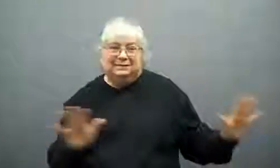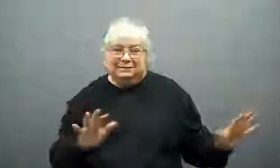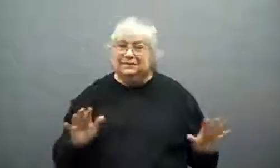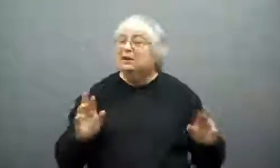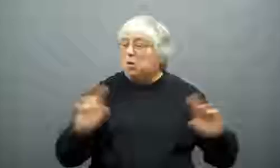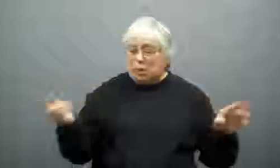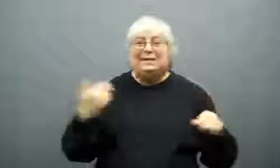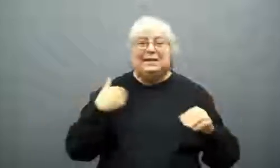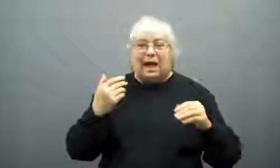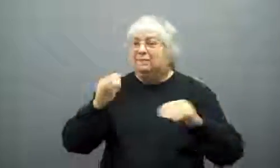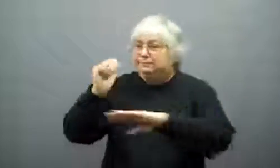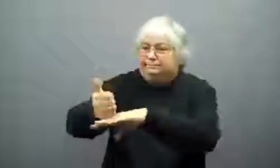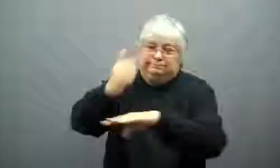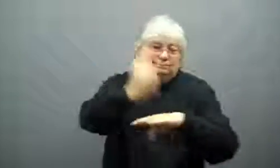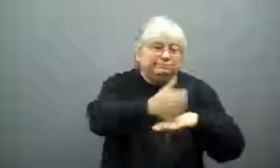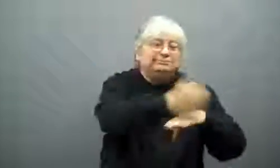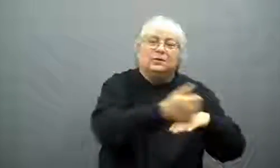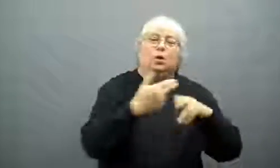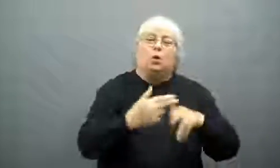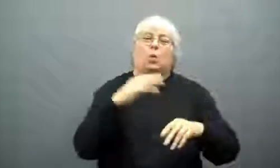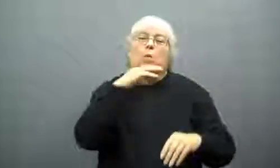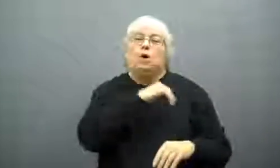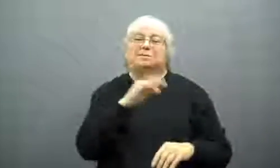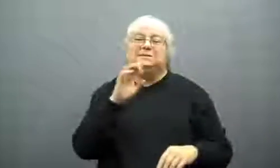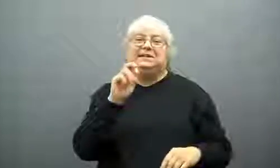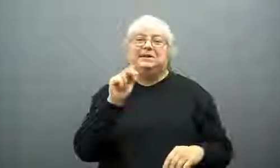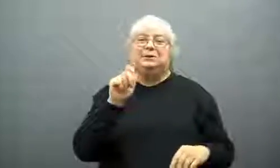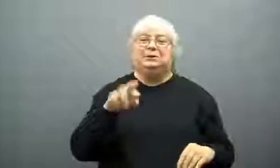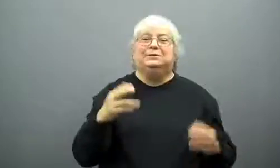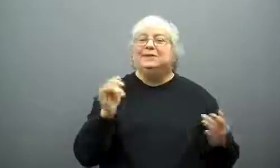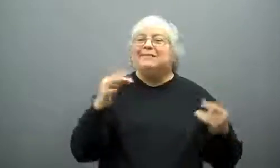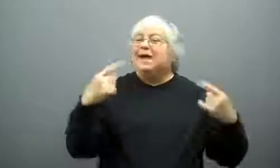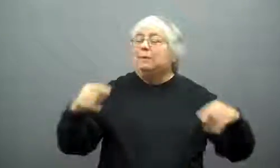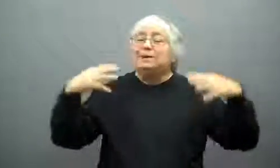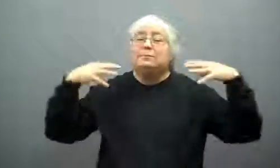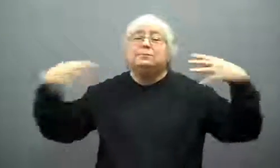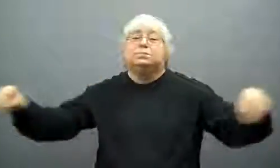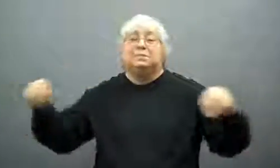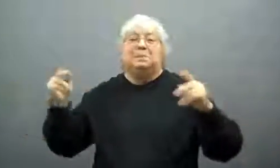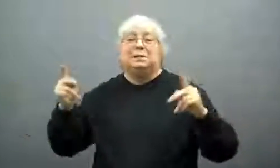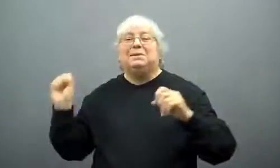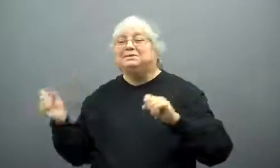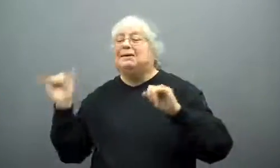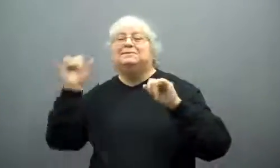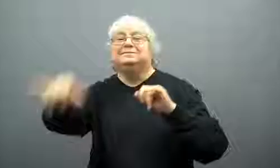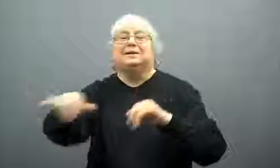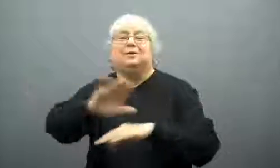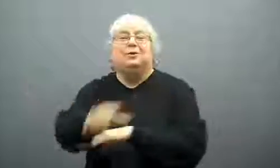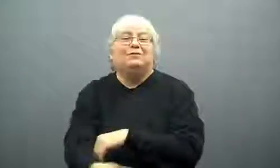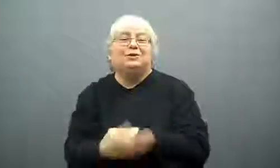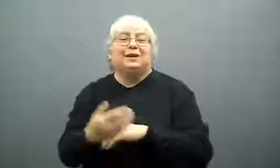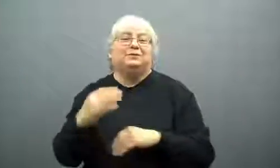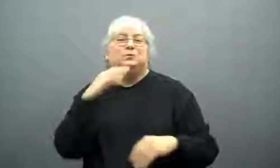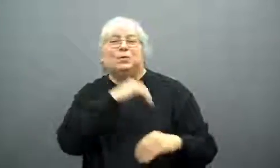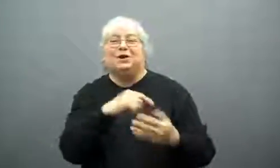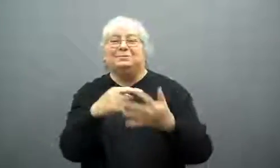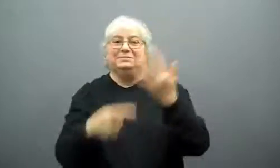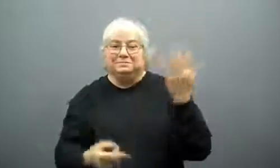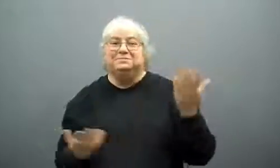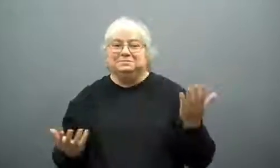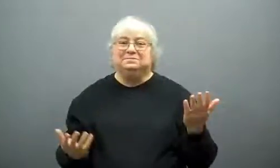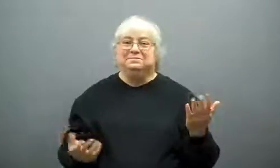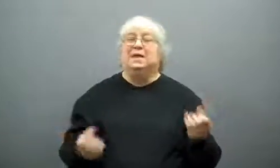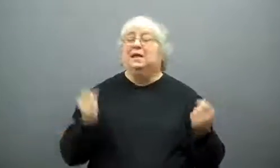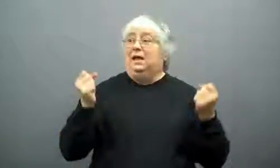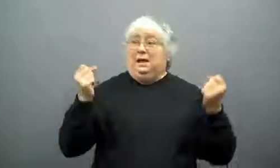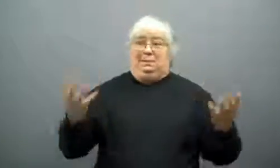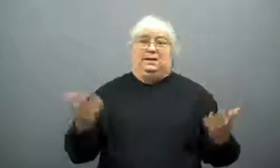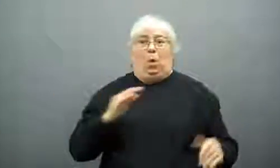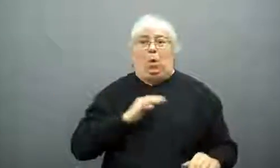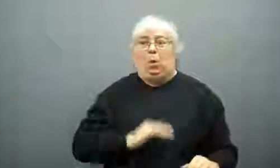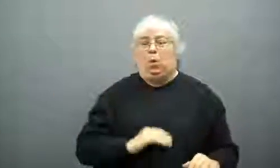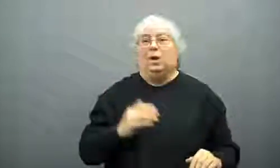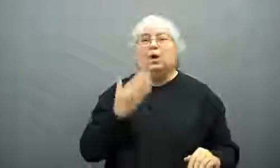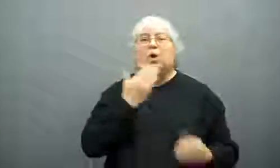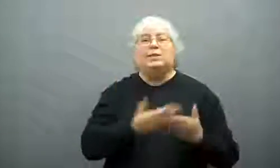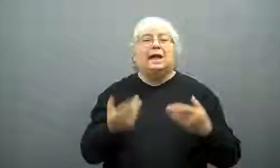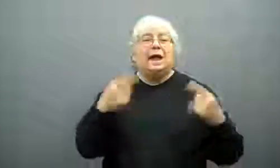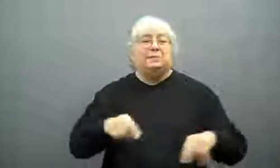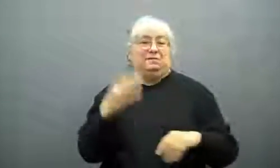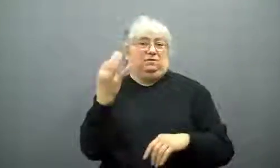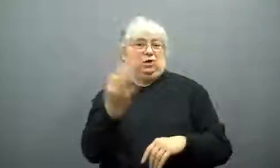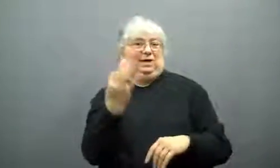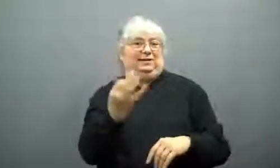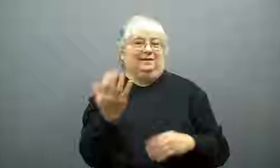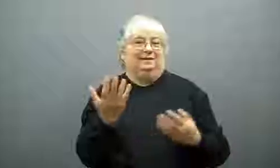Warming centers were set up in case of power outages